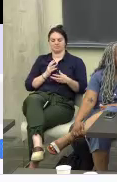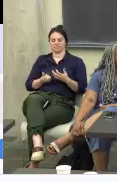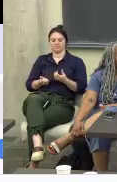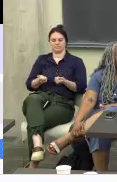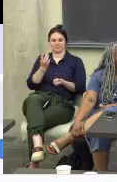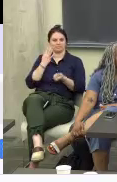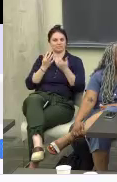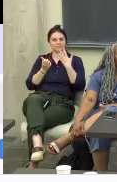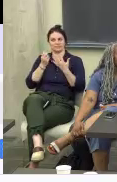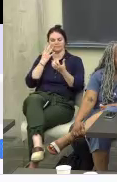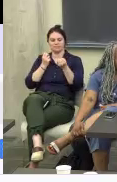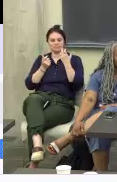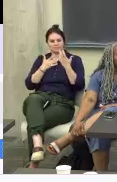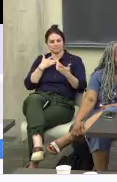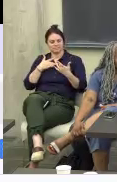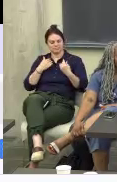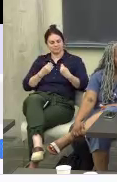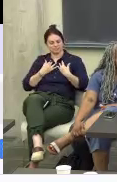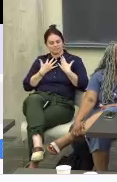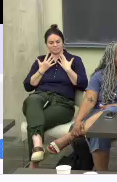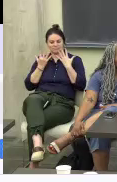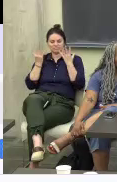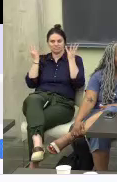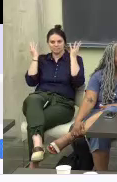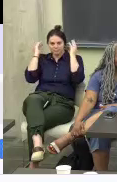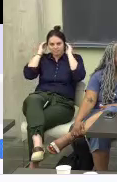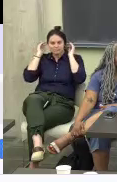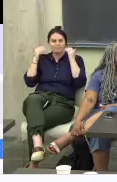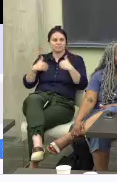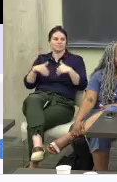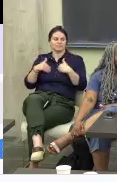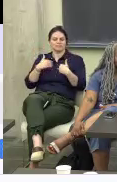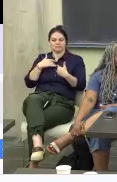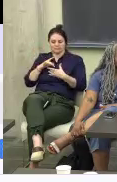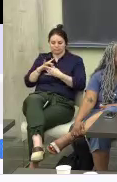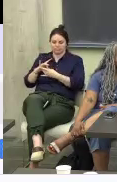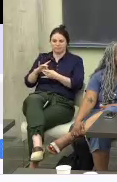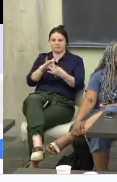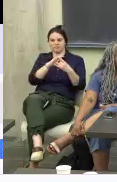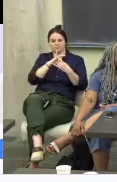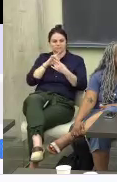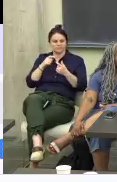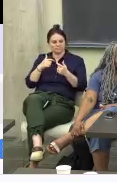I feel that connection. I'm with my tribe you all give me inspiration and